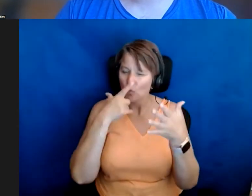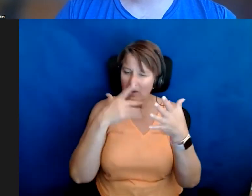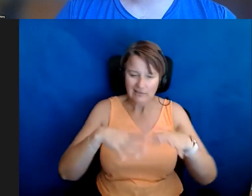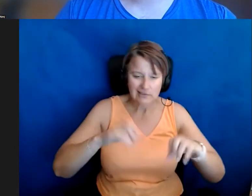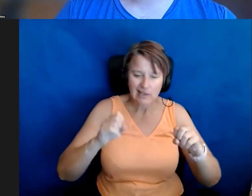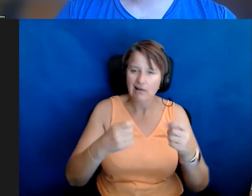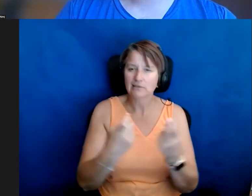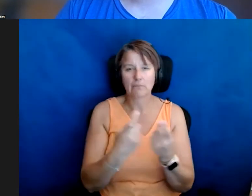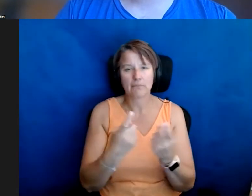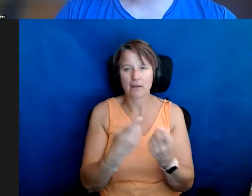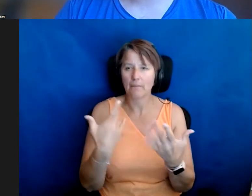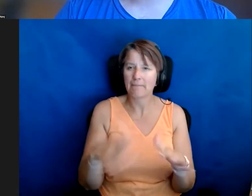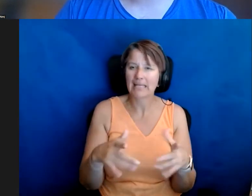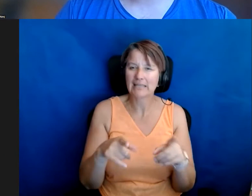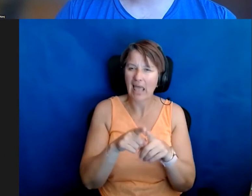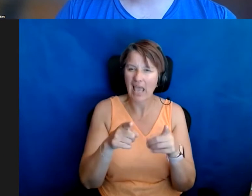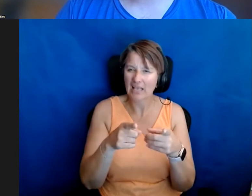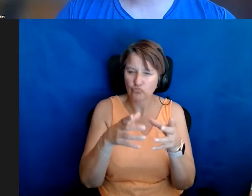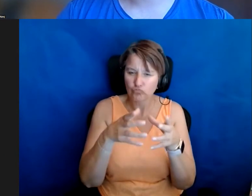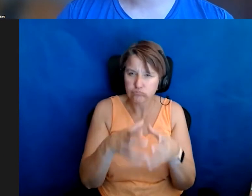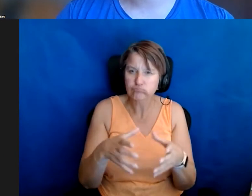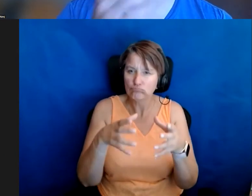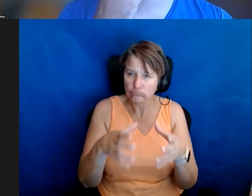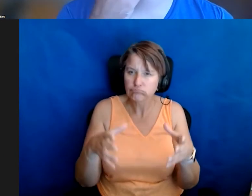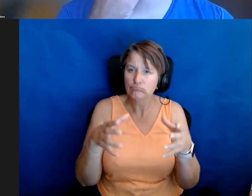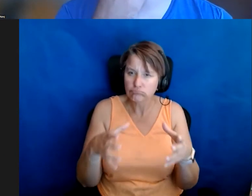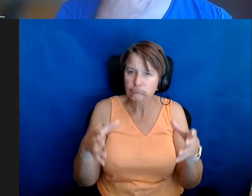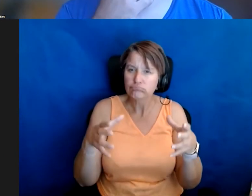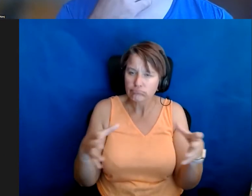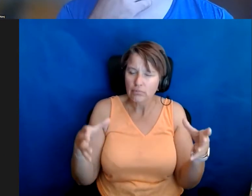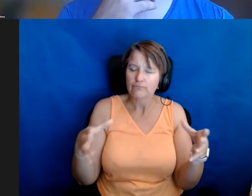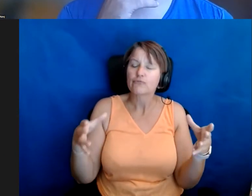it's been an incubator for actually businesses, like the beekeepers are now the city beekeepers,